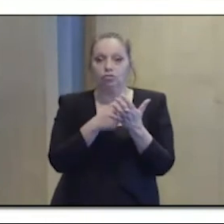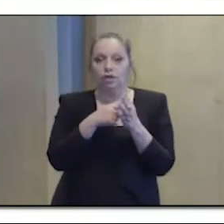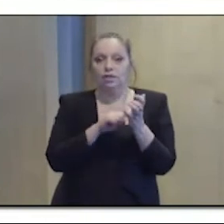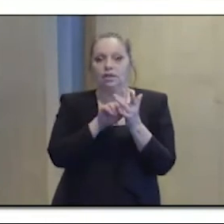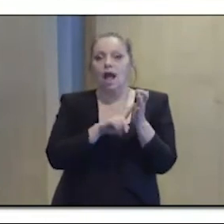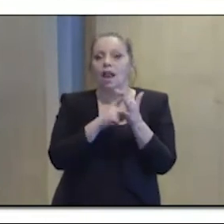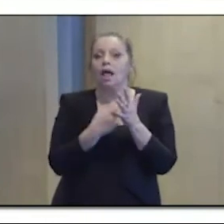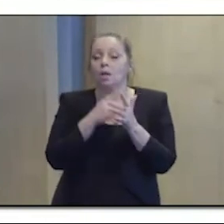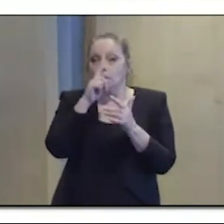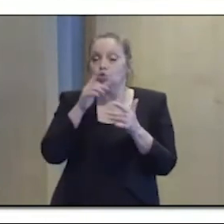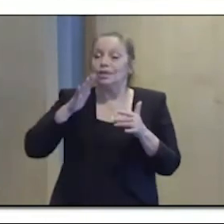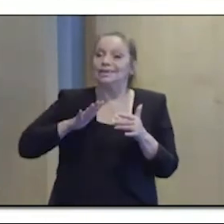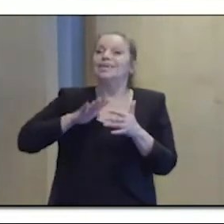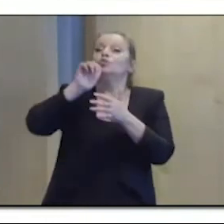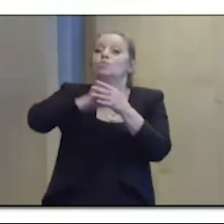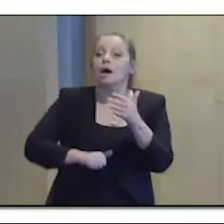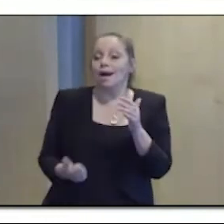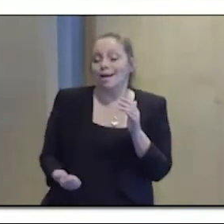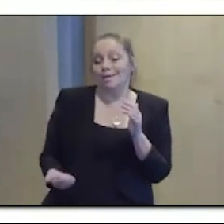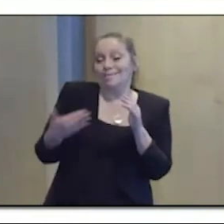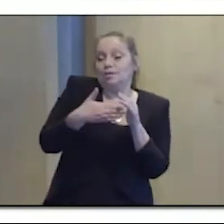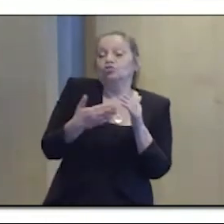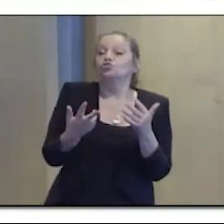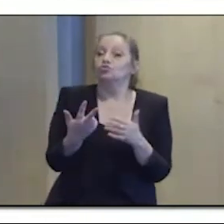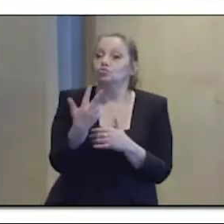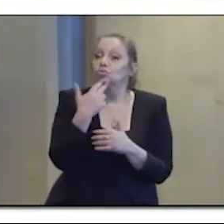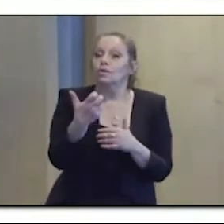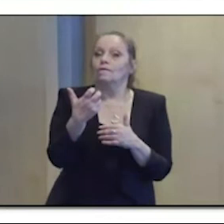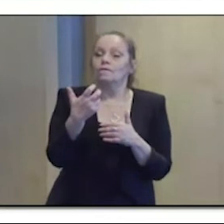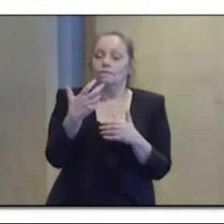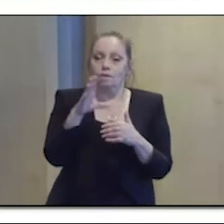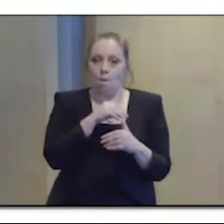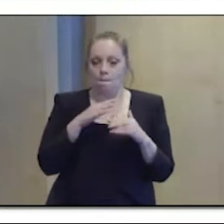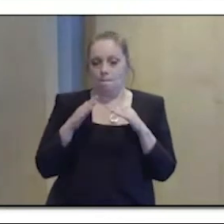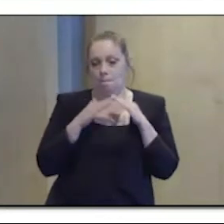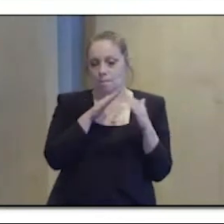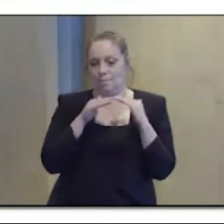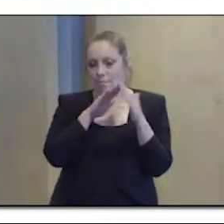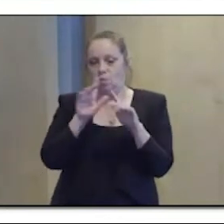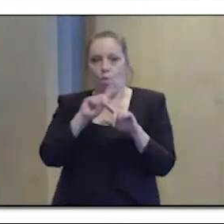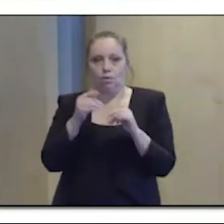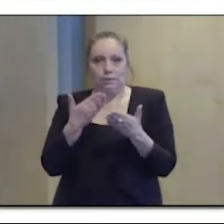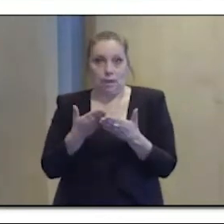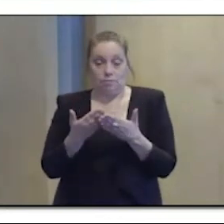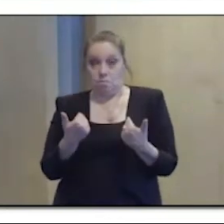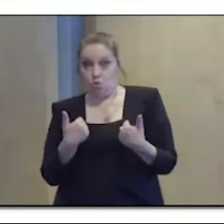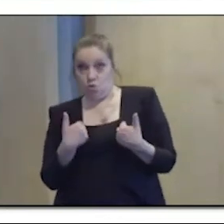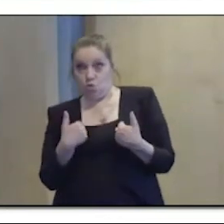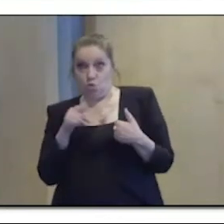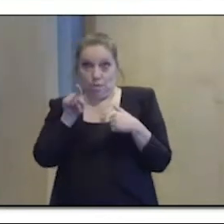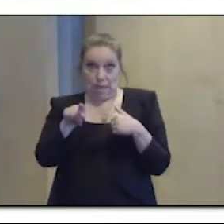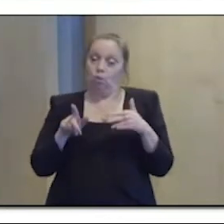buy excess electricity from domestic properties so if you like you and I are selling electricity into